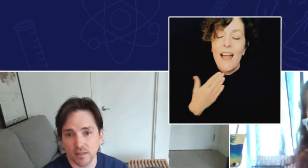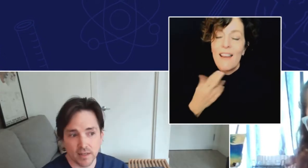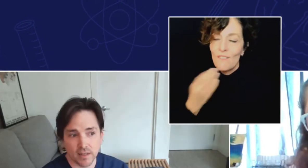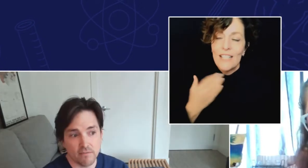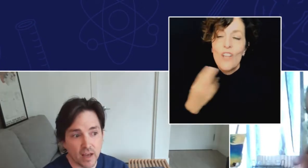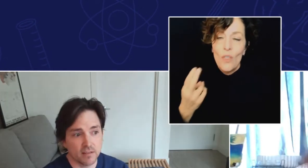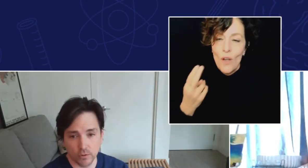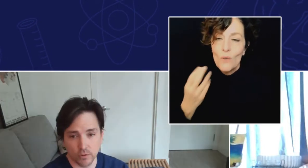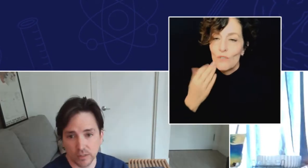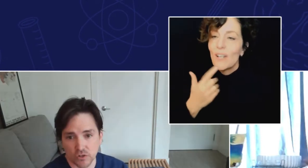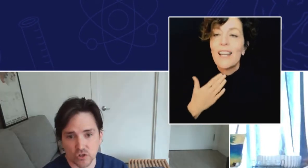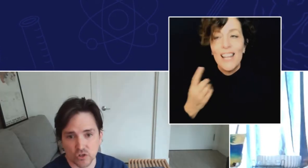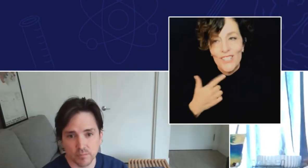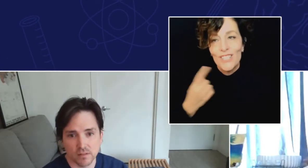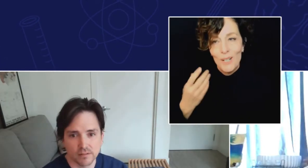I invest in those relationships.